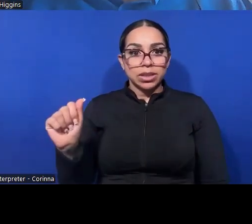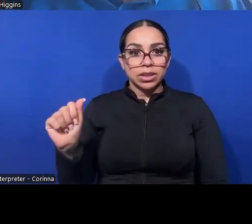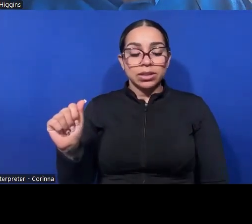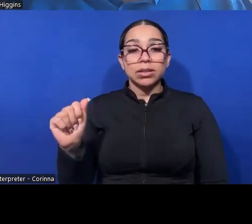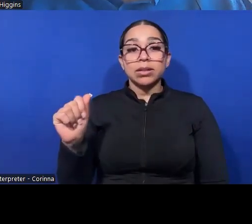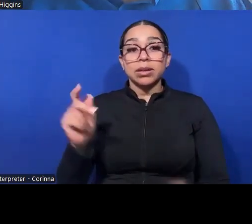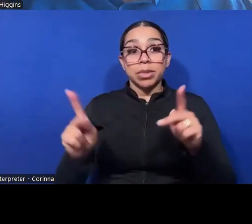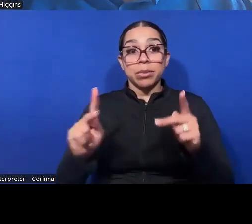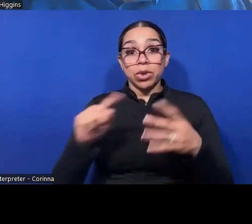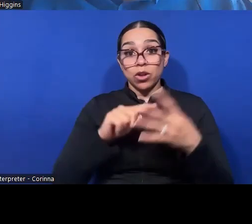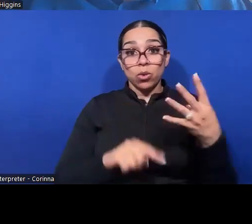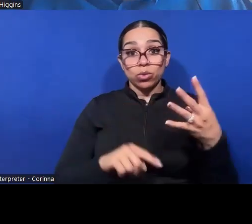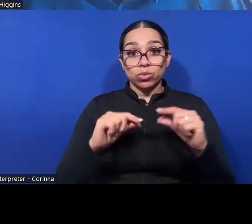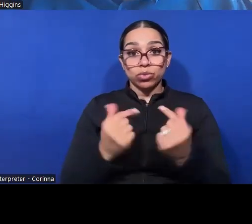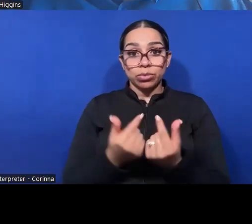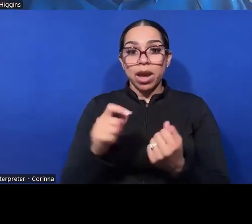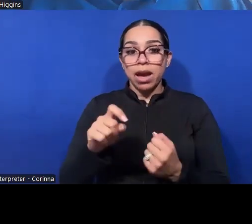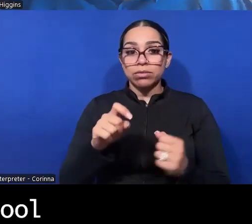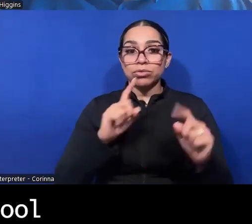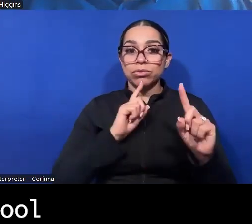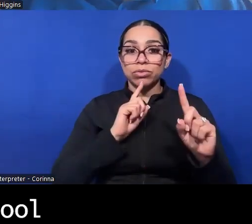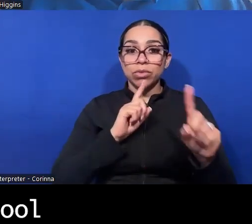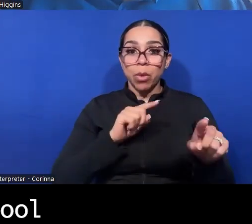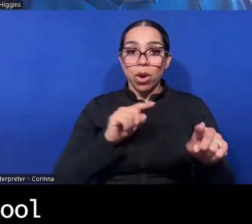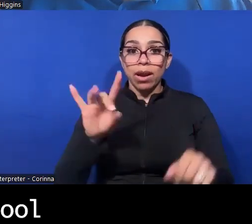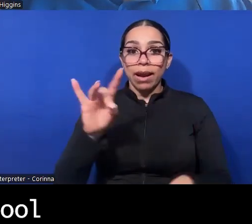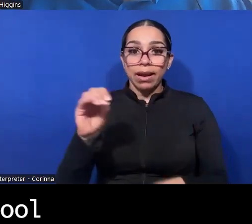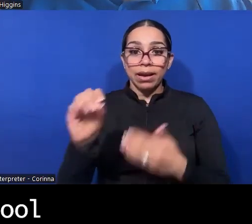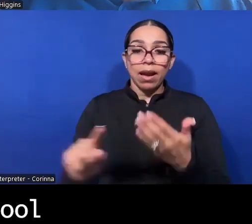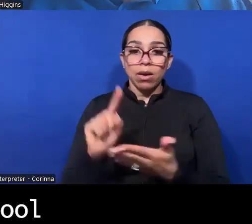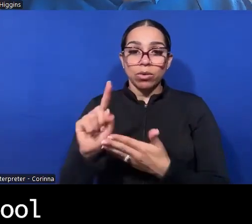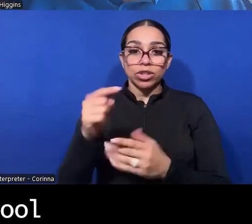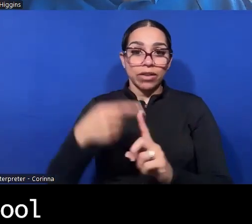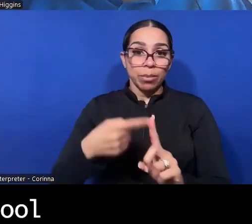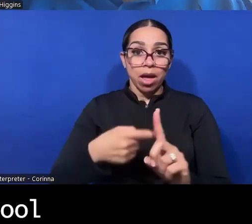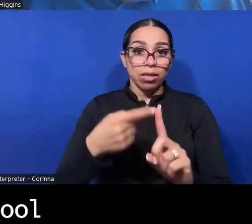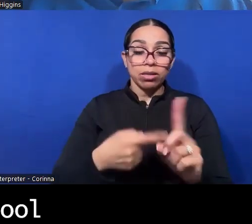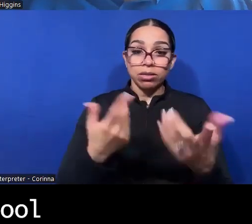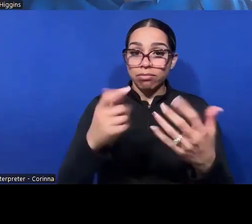a month. Of work, volunteering or school to maintain their Medicaid